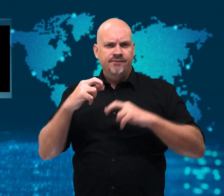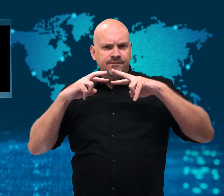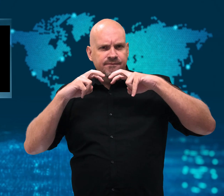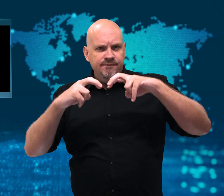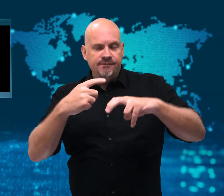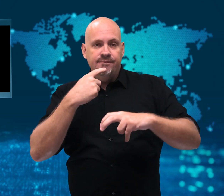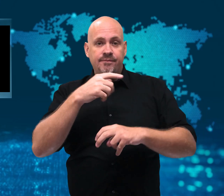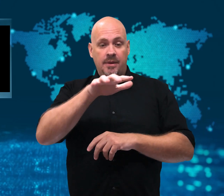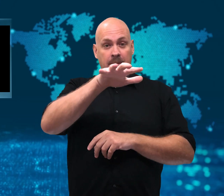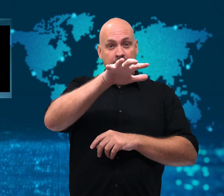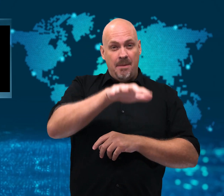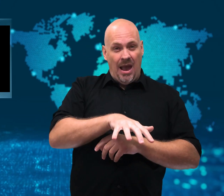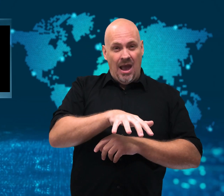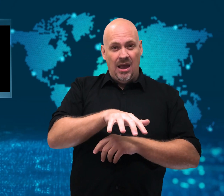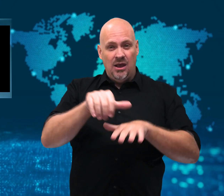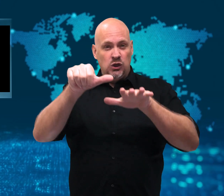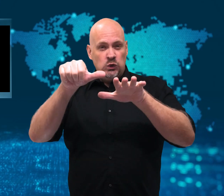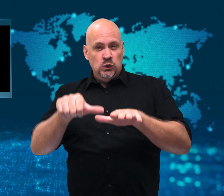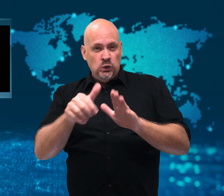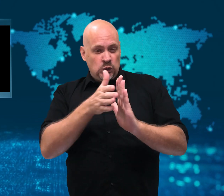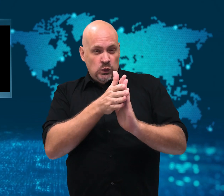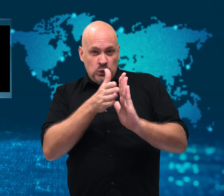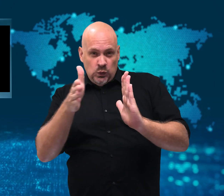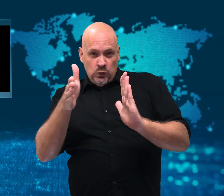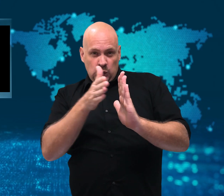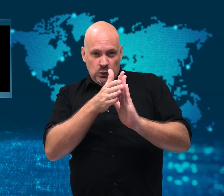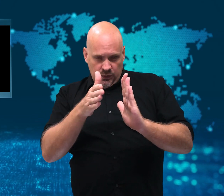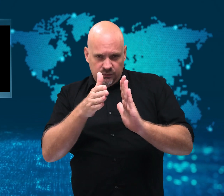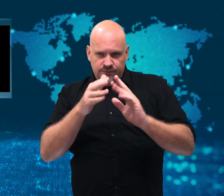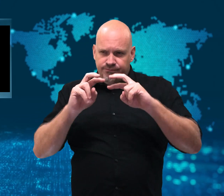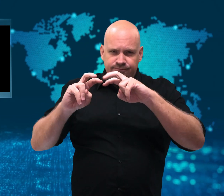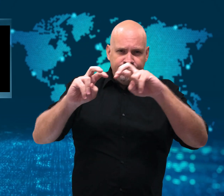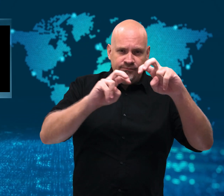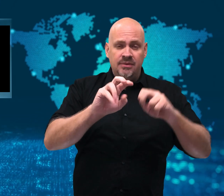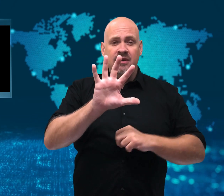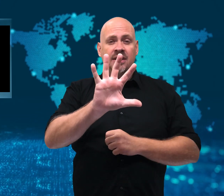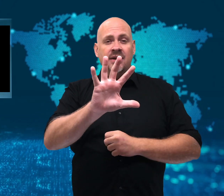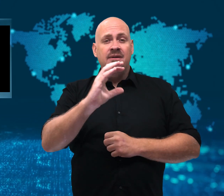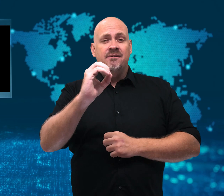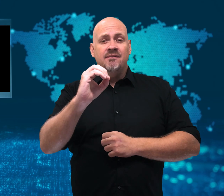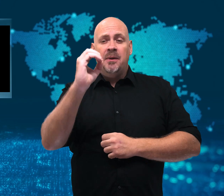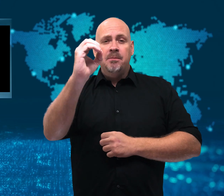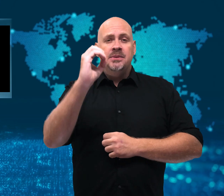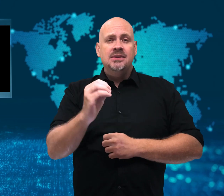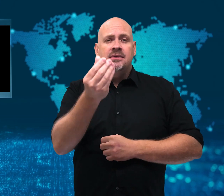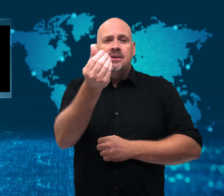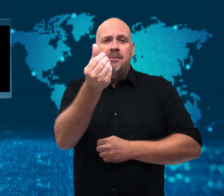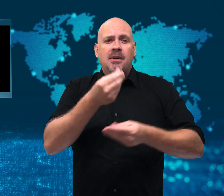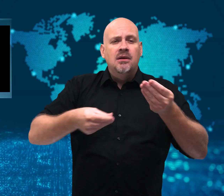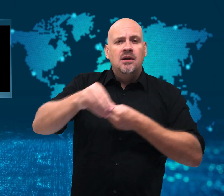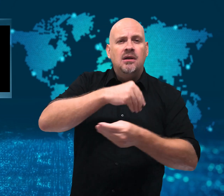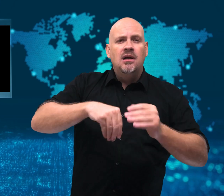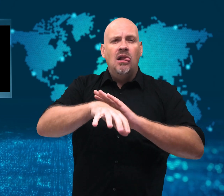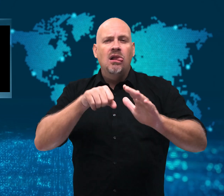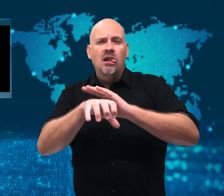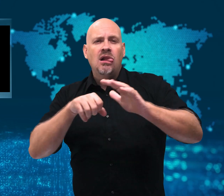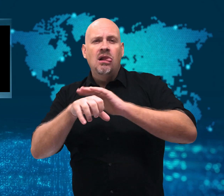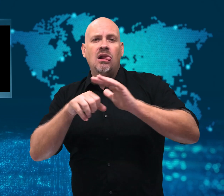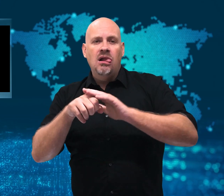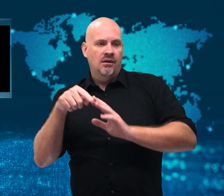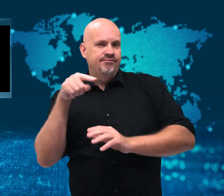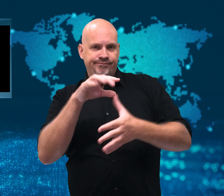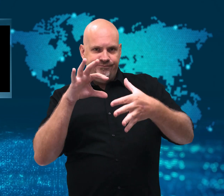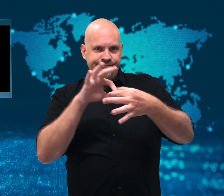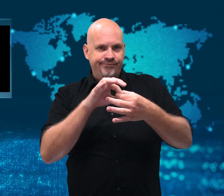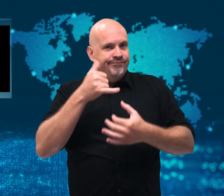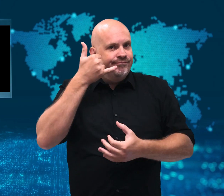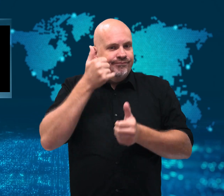over 50% of all banking scam attempts were through delivery text messages.